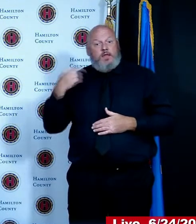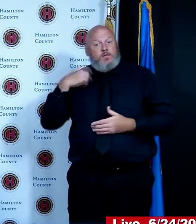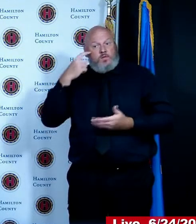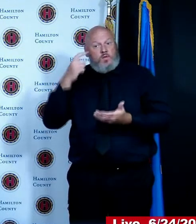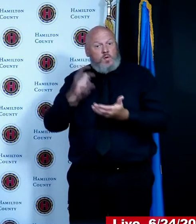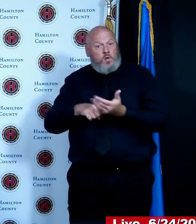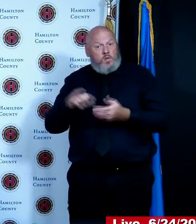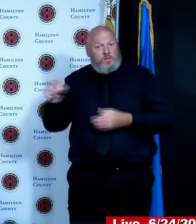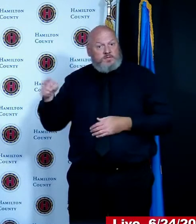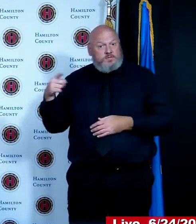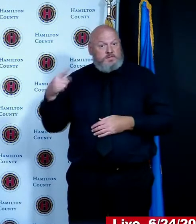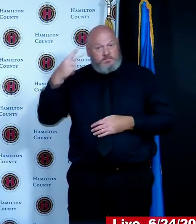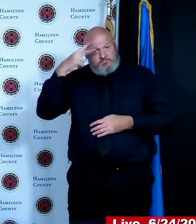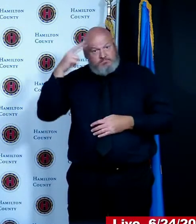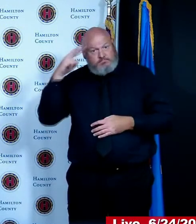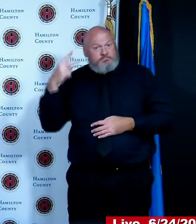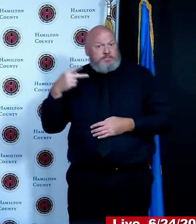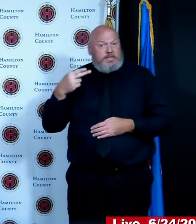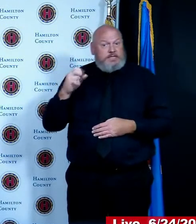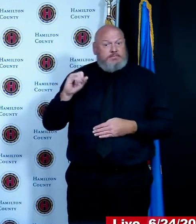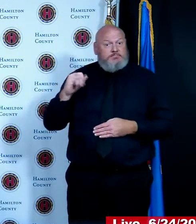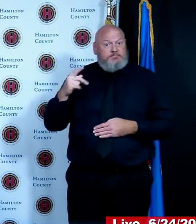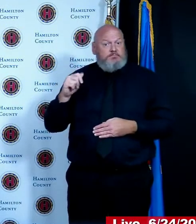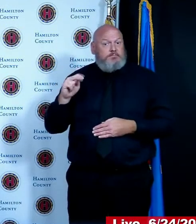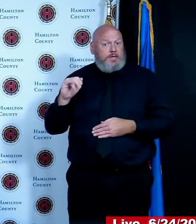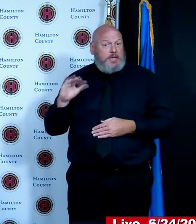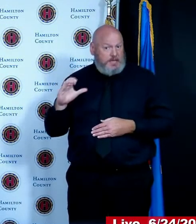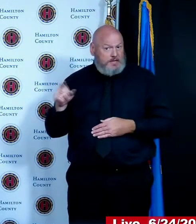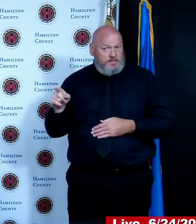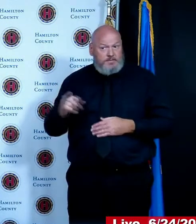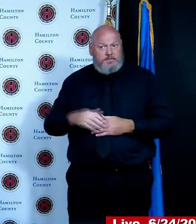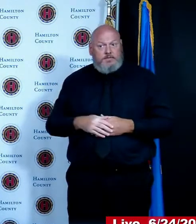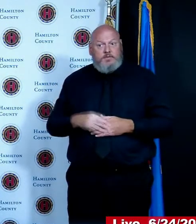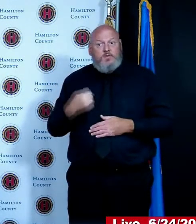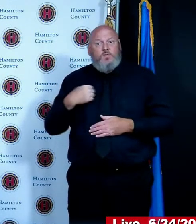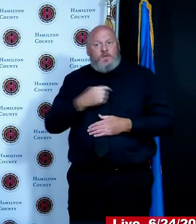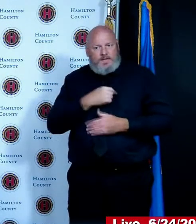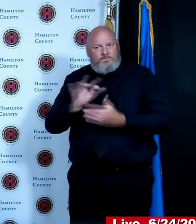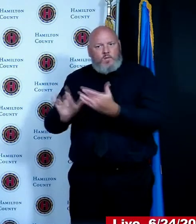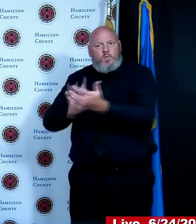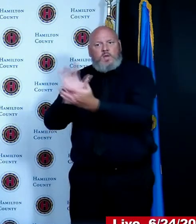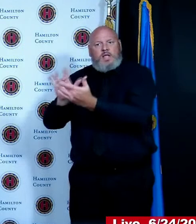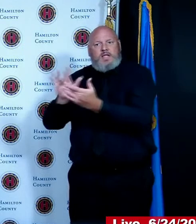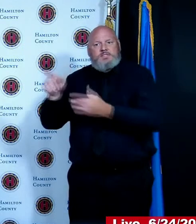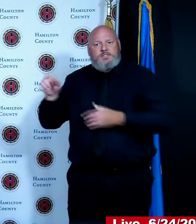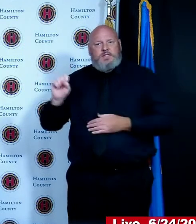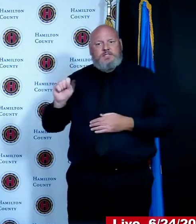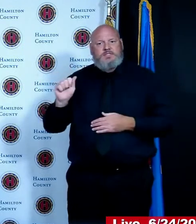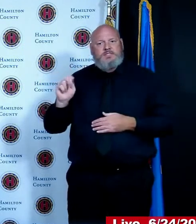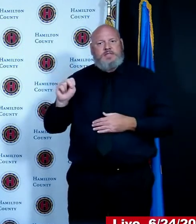reached out to leaders in the Hispanic community Santa Maria Su Casa Lulacs